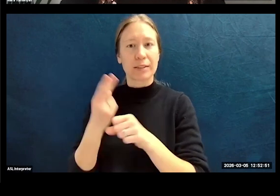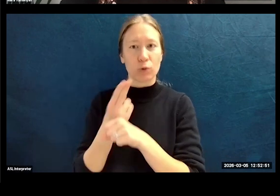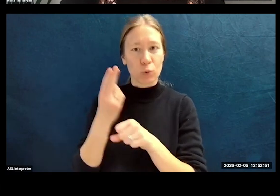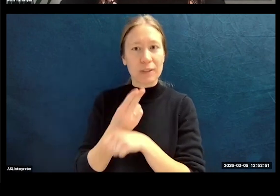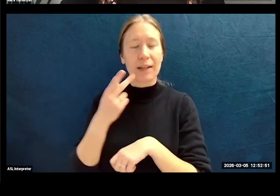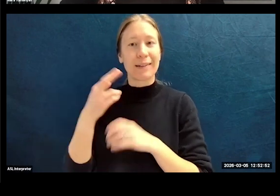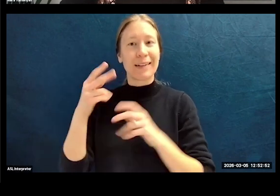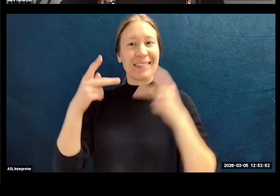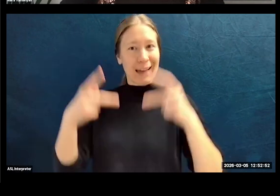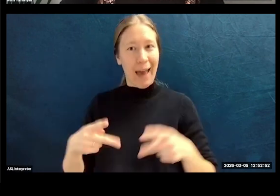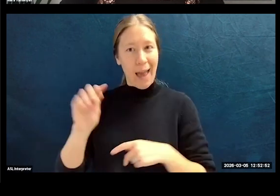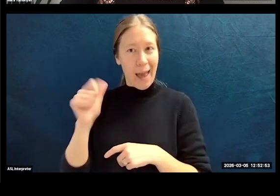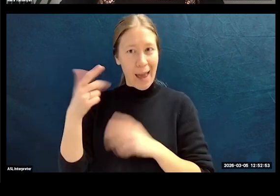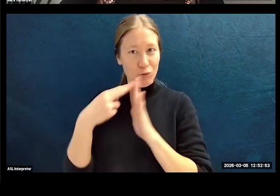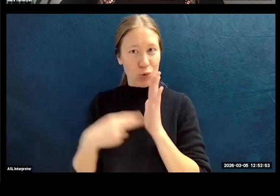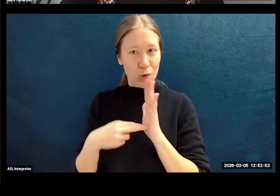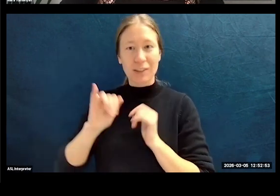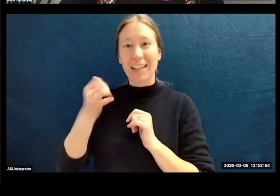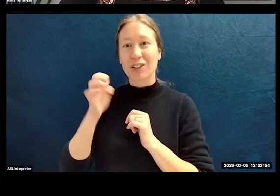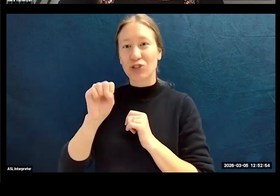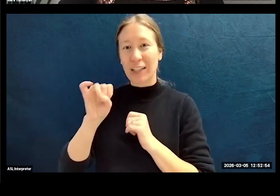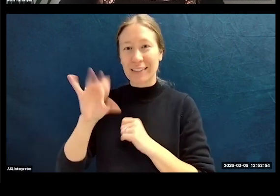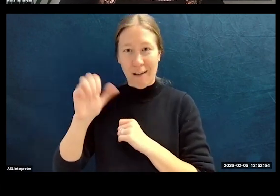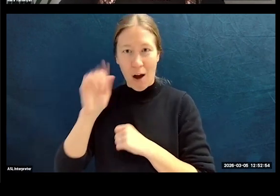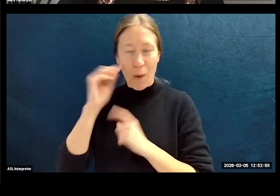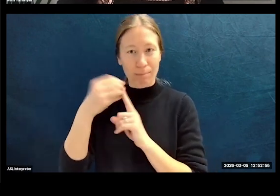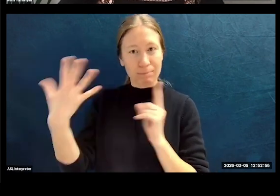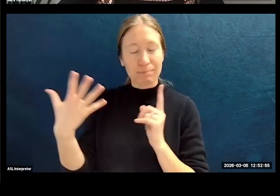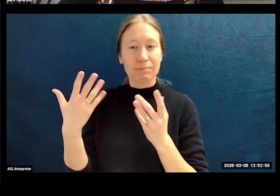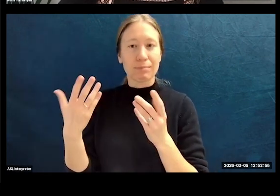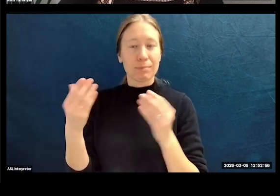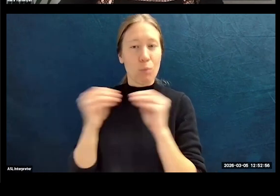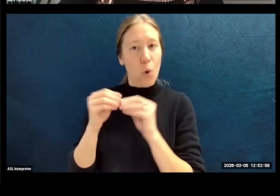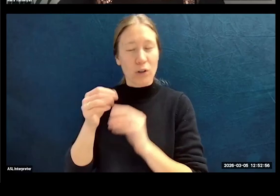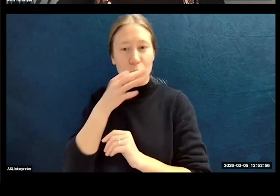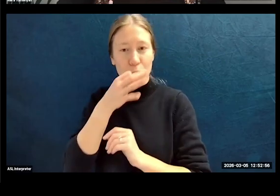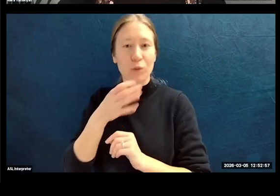that Jessica will cover in a minute, you will see and you will become more familiar